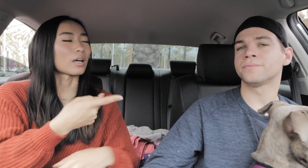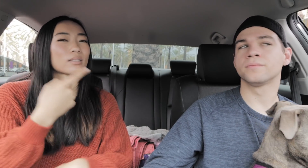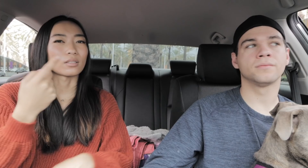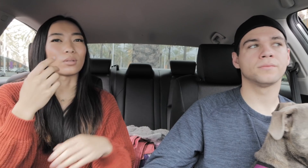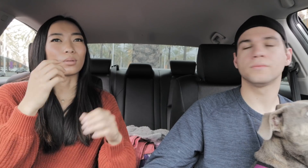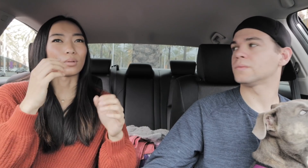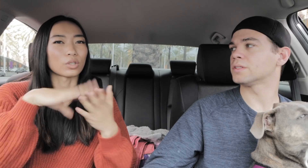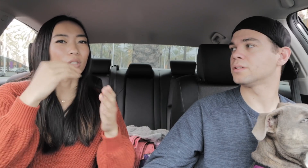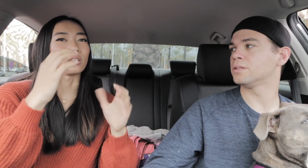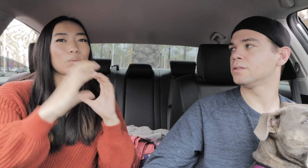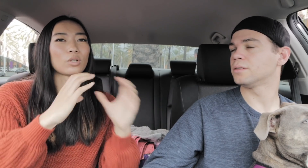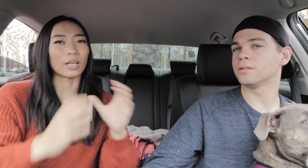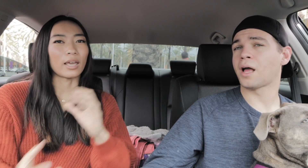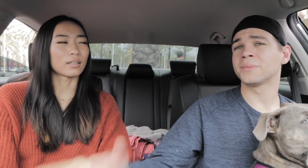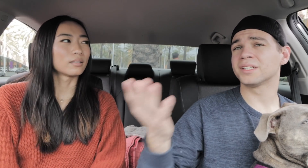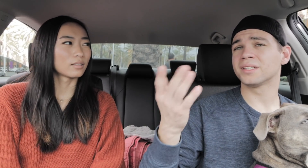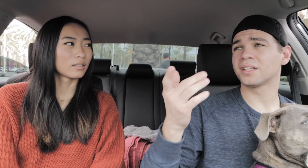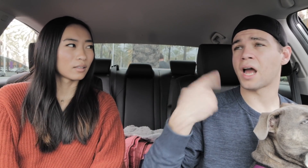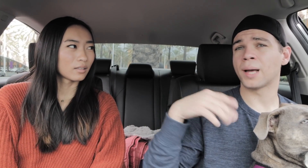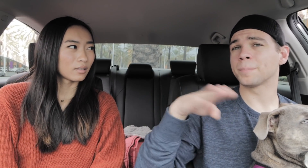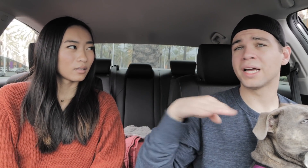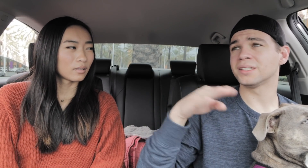for us to learn to communicate